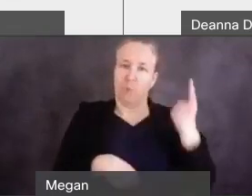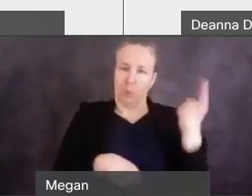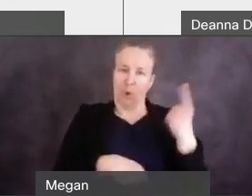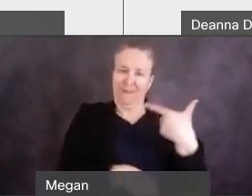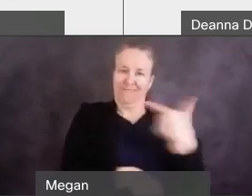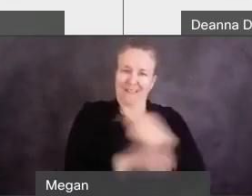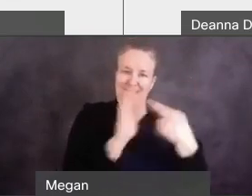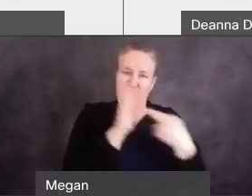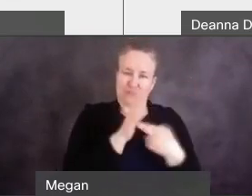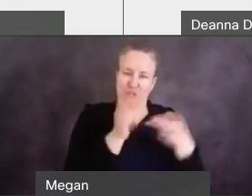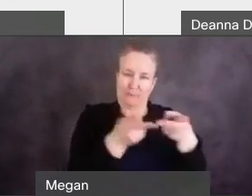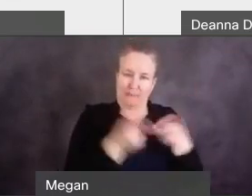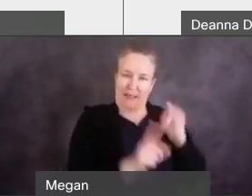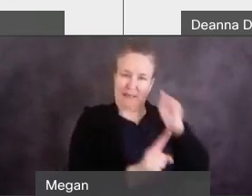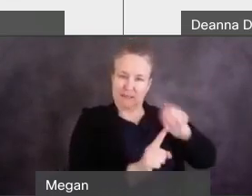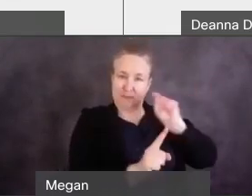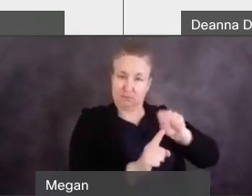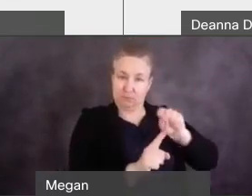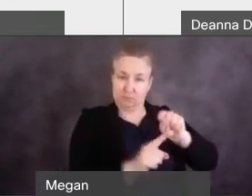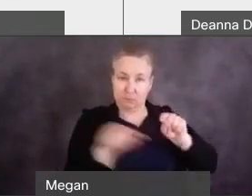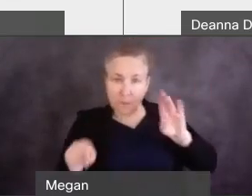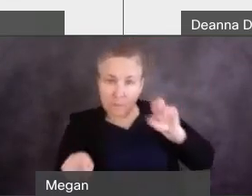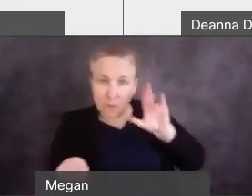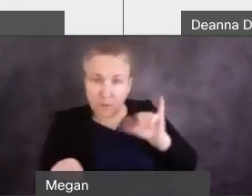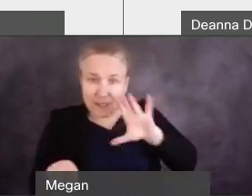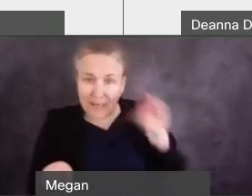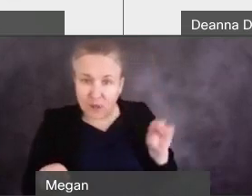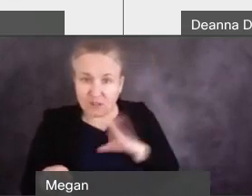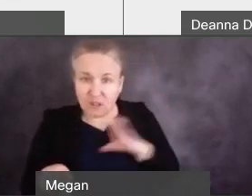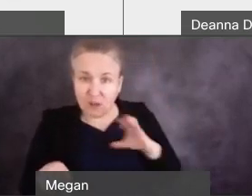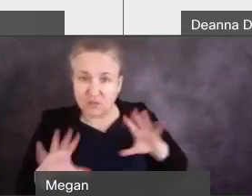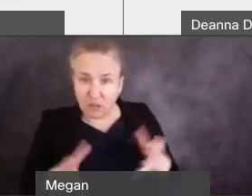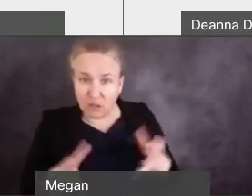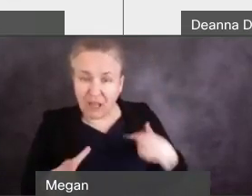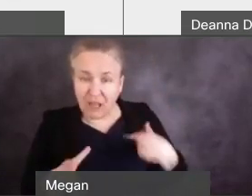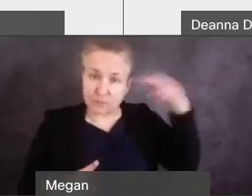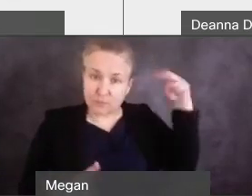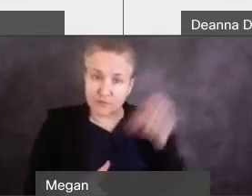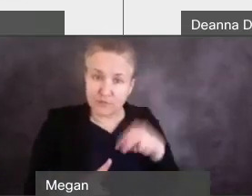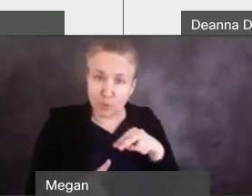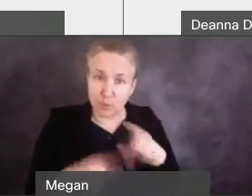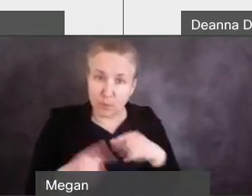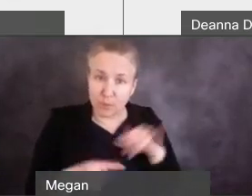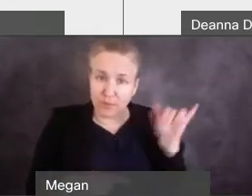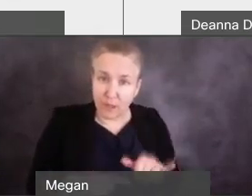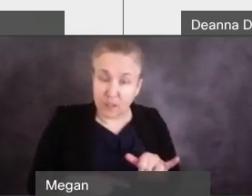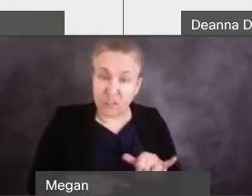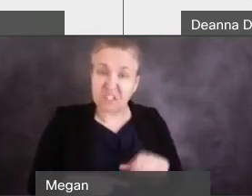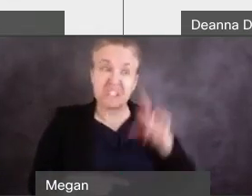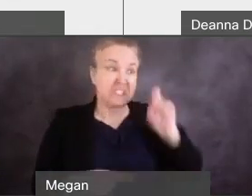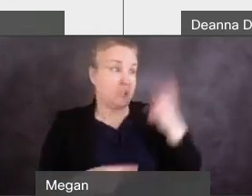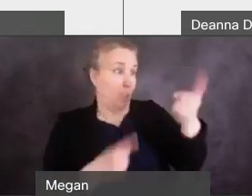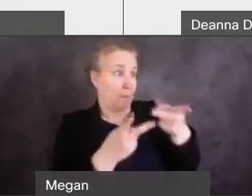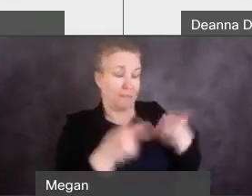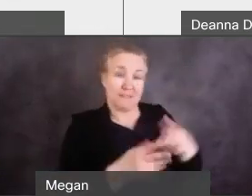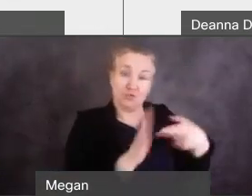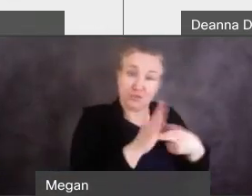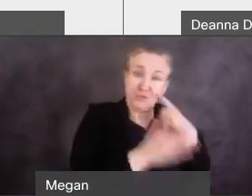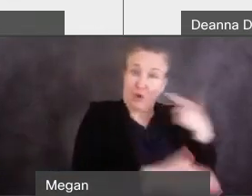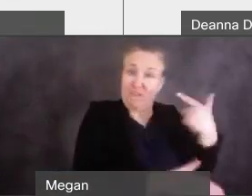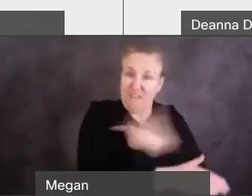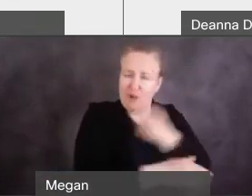like this. Does the Montgomery County Council have a stance on the need for a single vaccine registry?